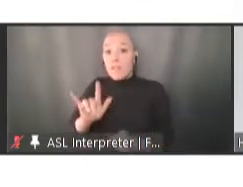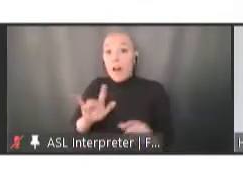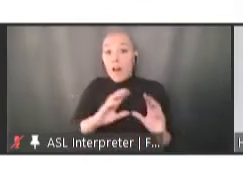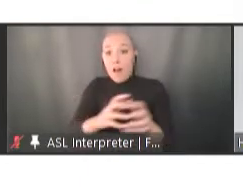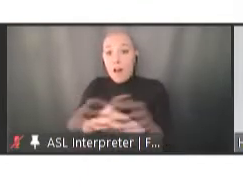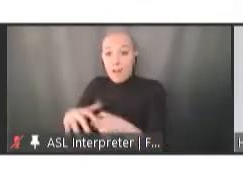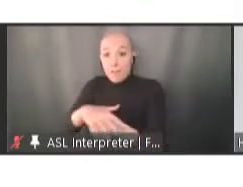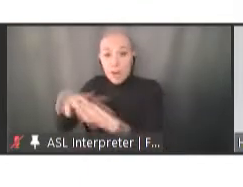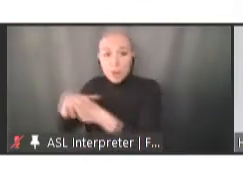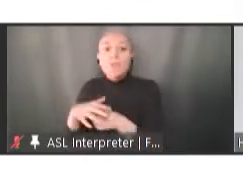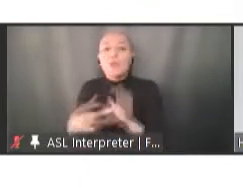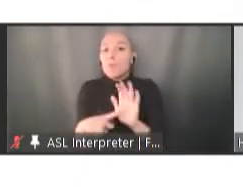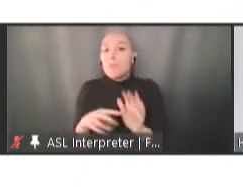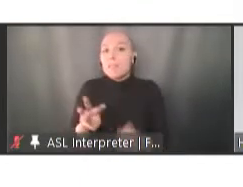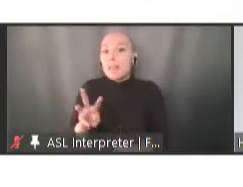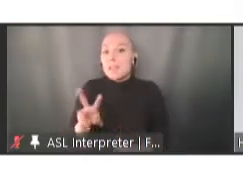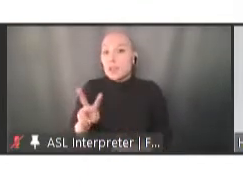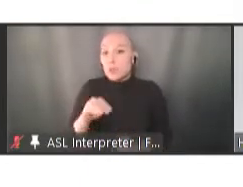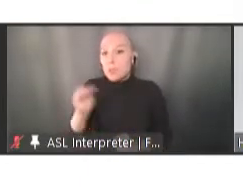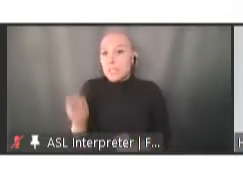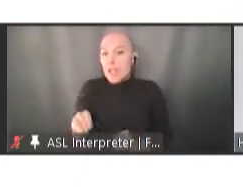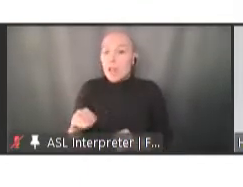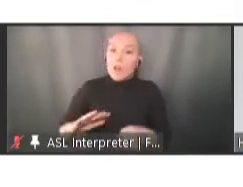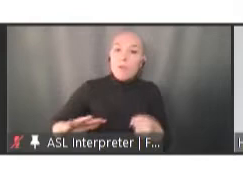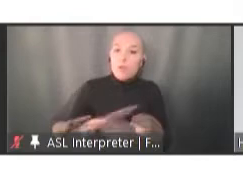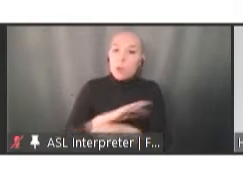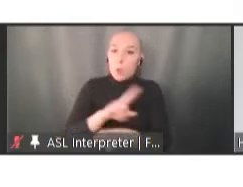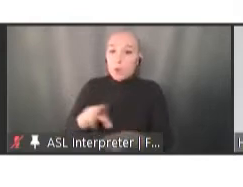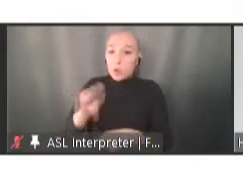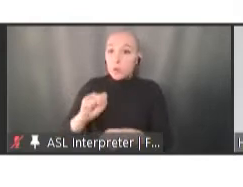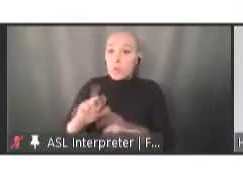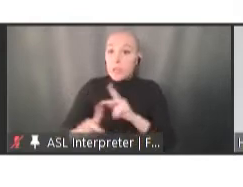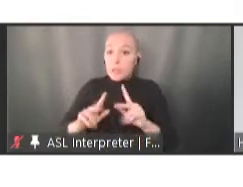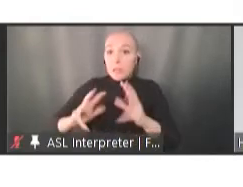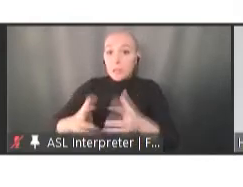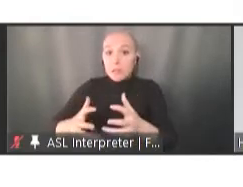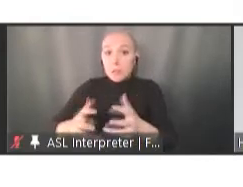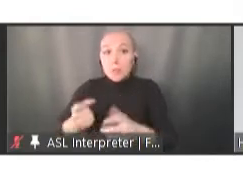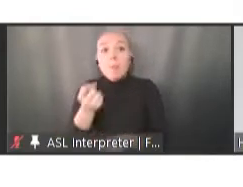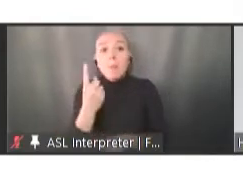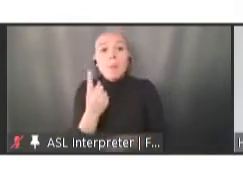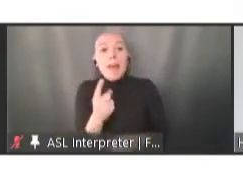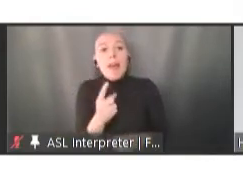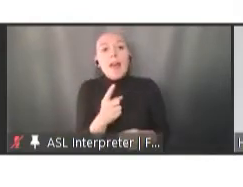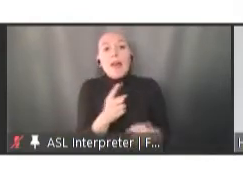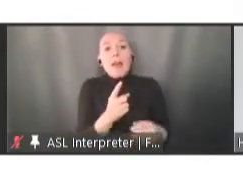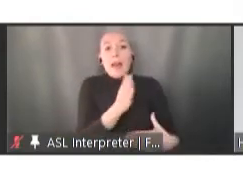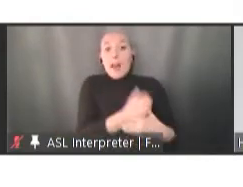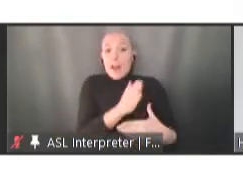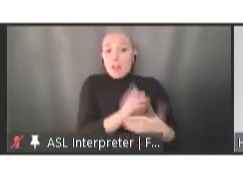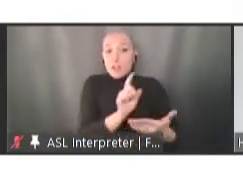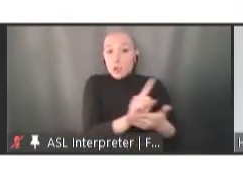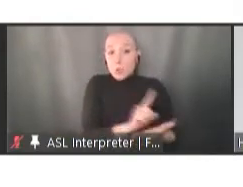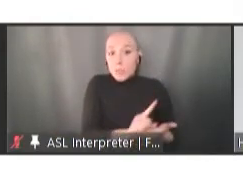Average weekly case and death rates and incidence rate ratios with 95 percent confidence intervals